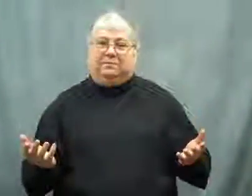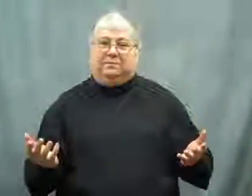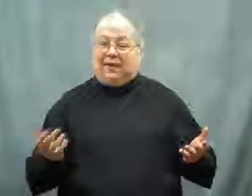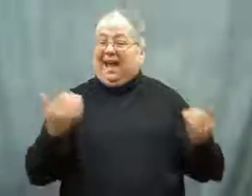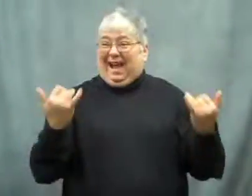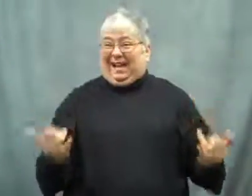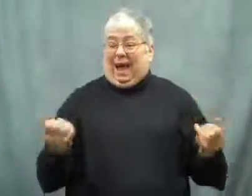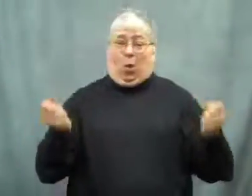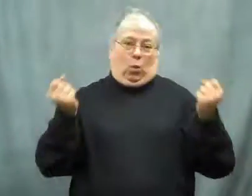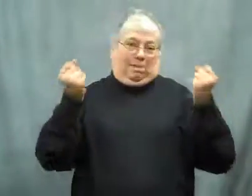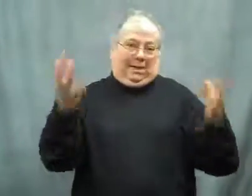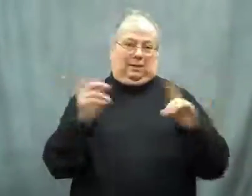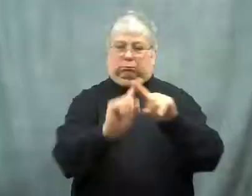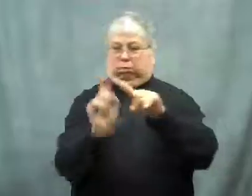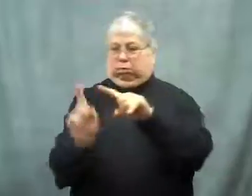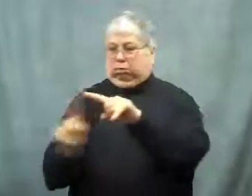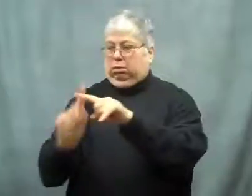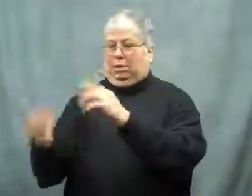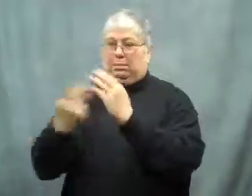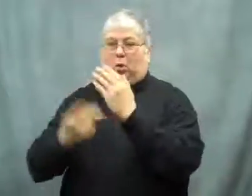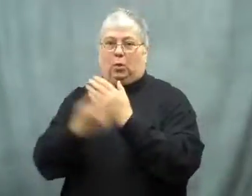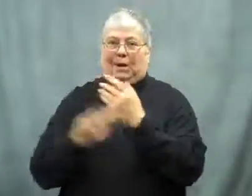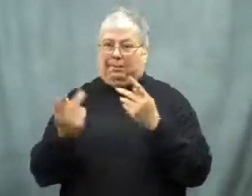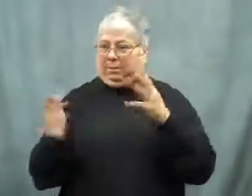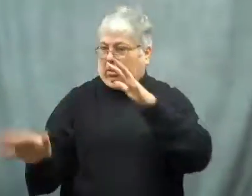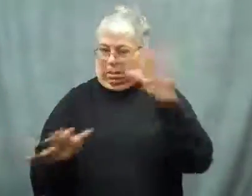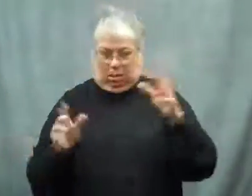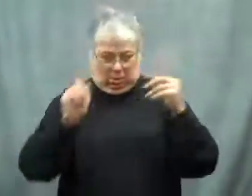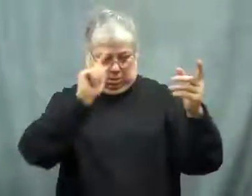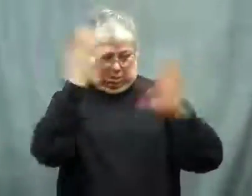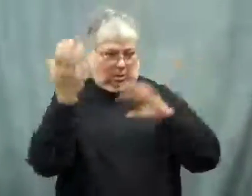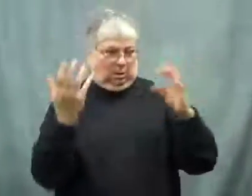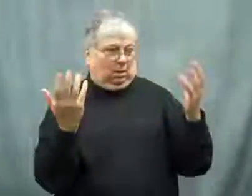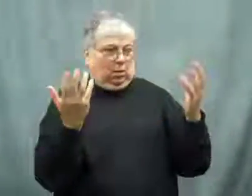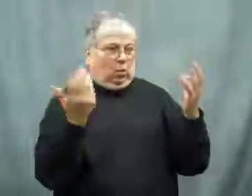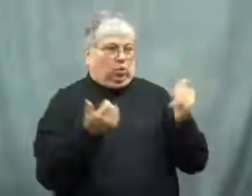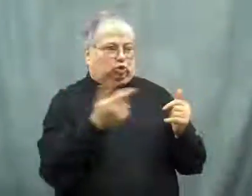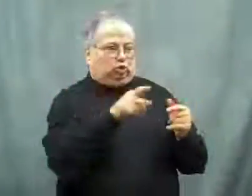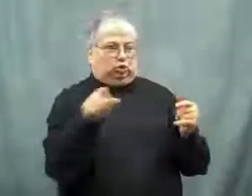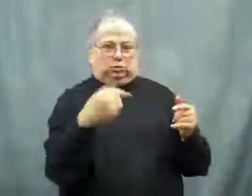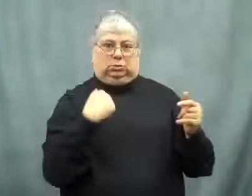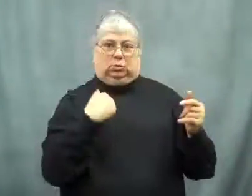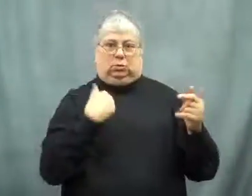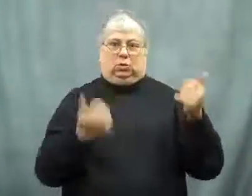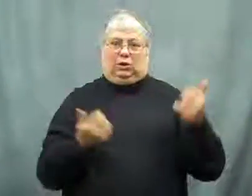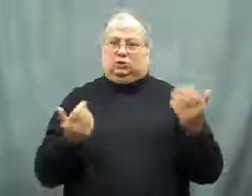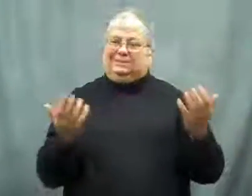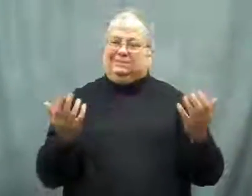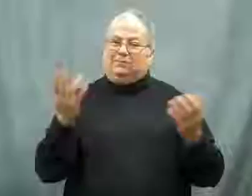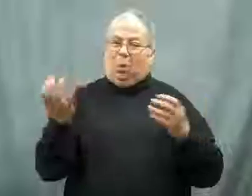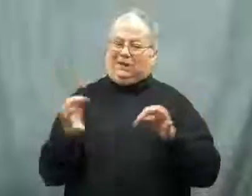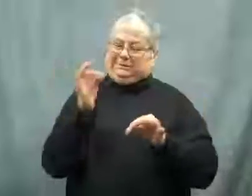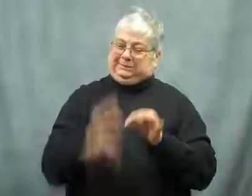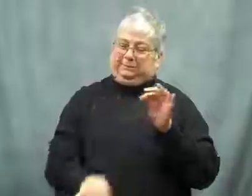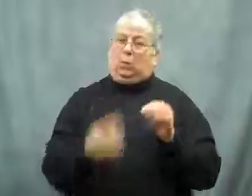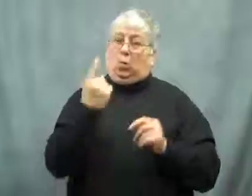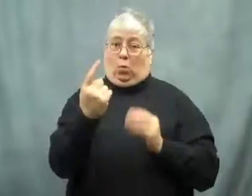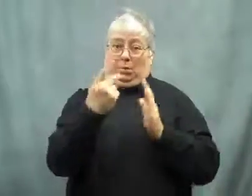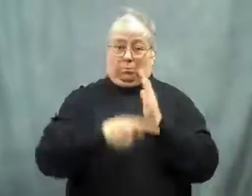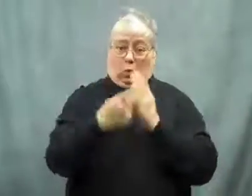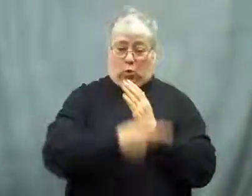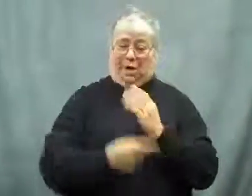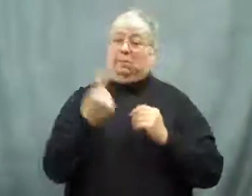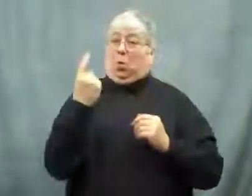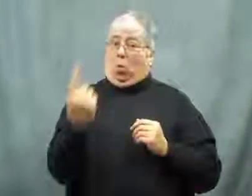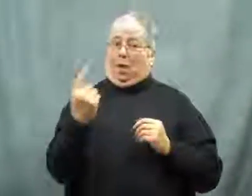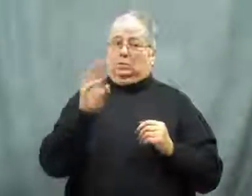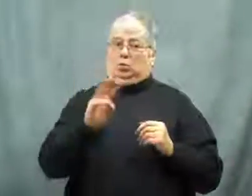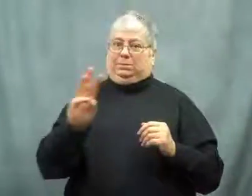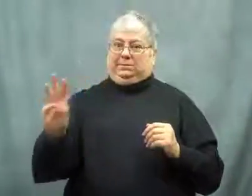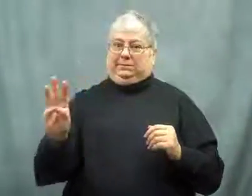Right now, there are so many programs and options, people are confused.